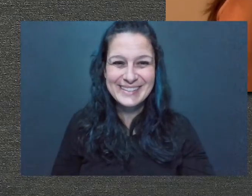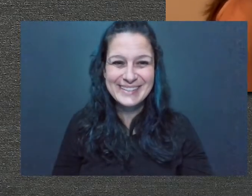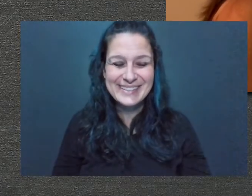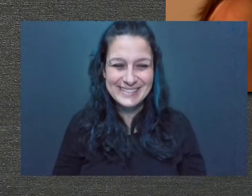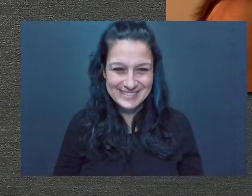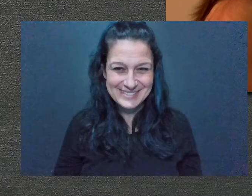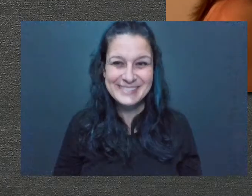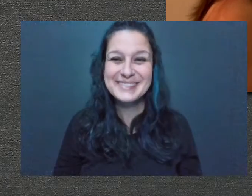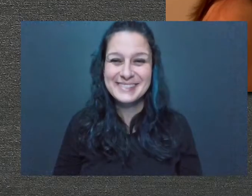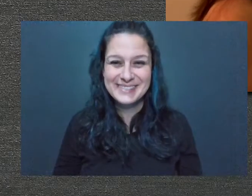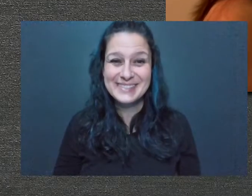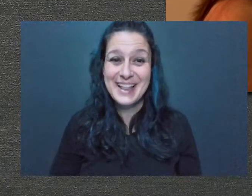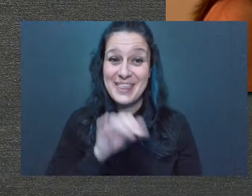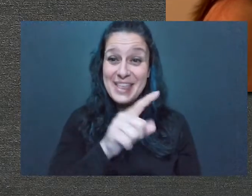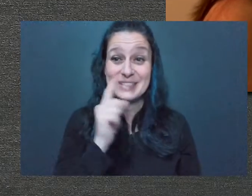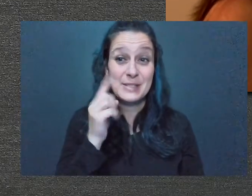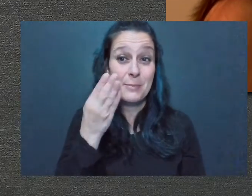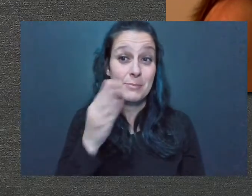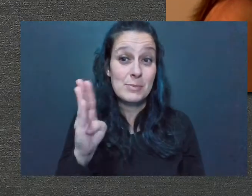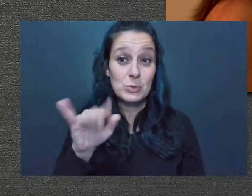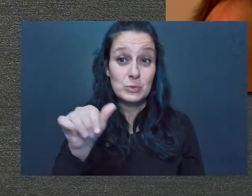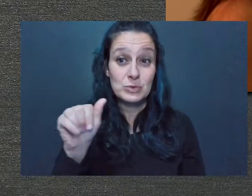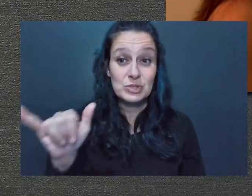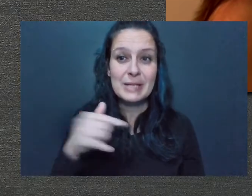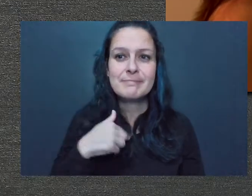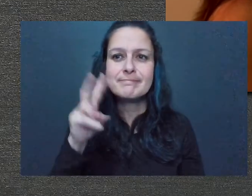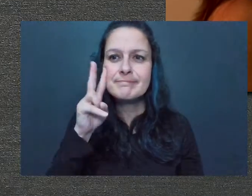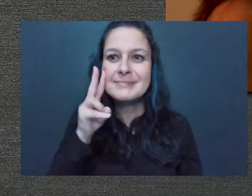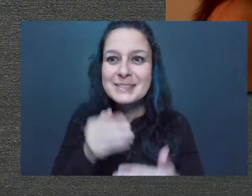Yeah, okay, so that's a blue jay. Let's see what's next.